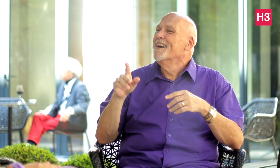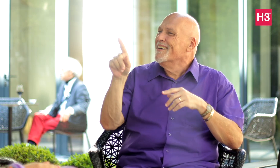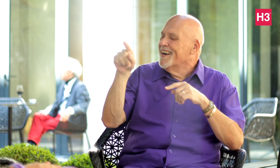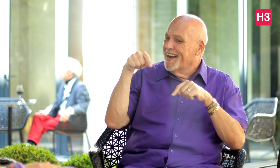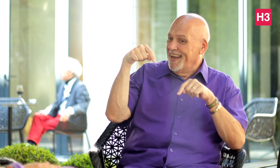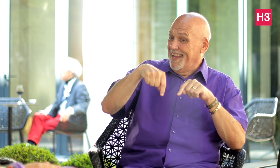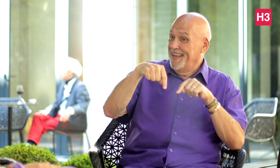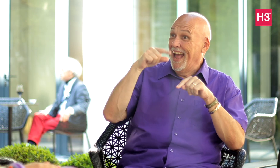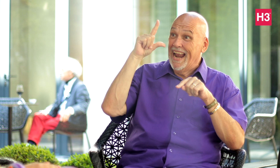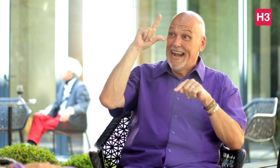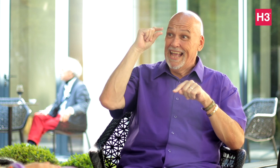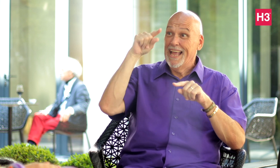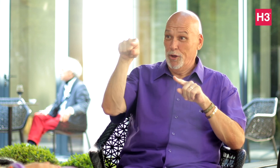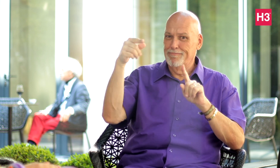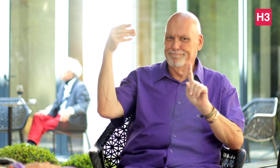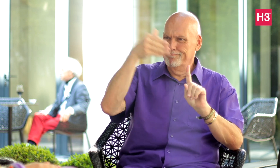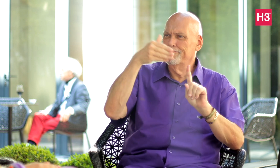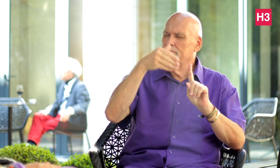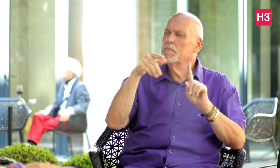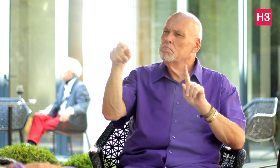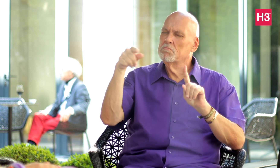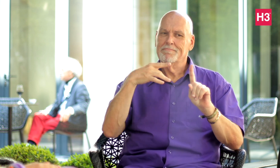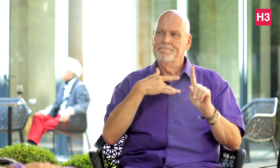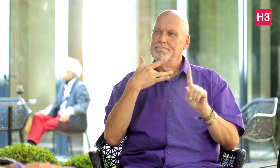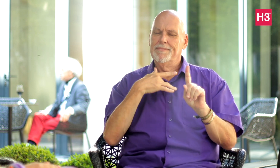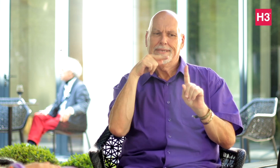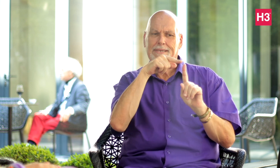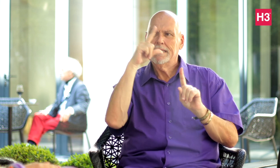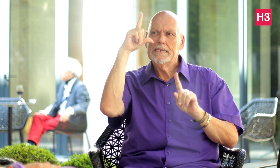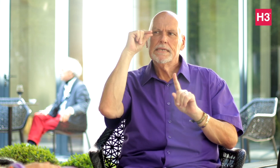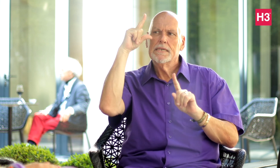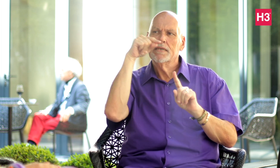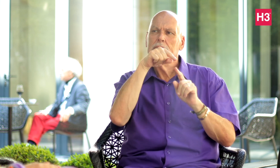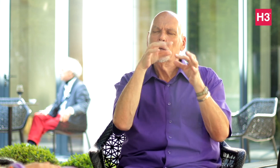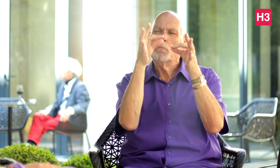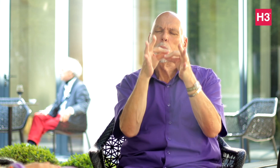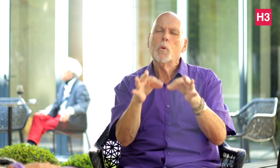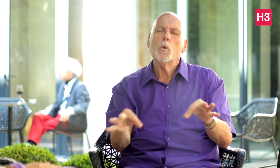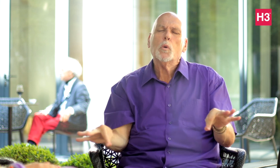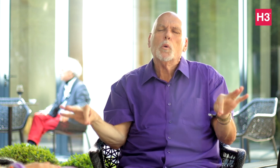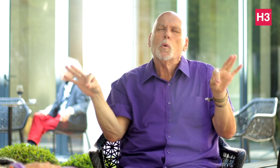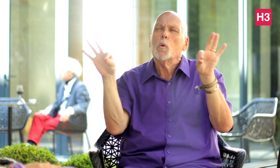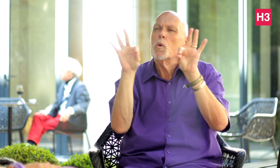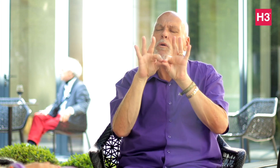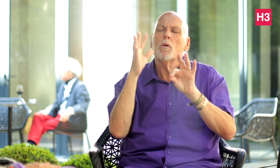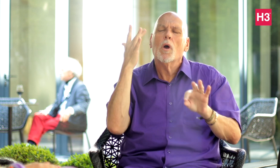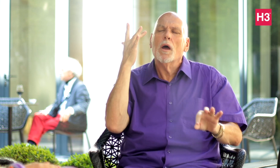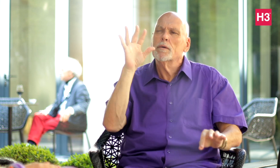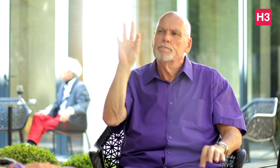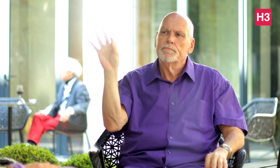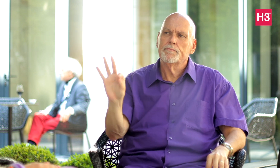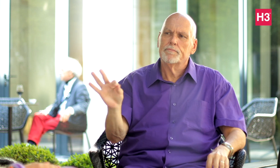Only twice? That means you've been here almost every time! What’s your opinion about the Clin d’Oeil Festival? In your view, what’s the most important aspect of it?